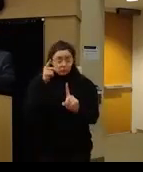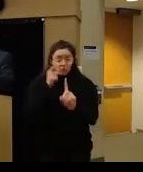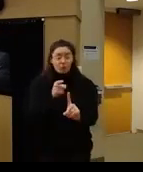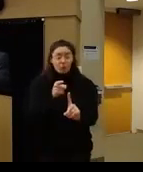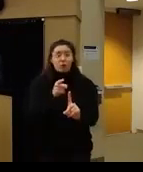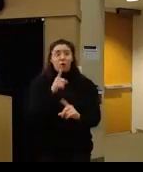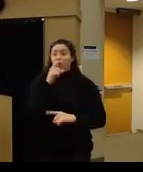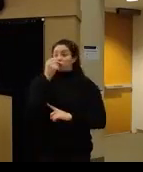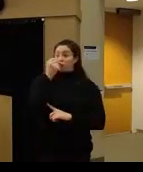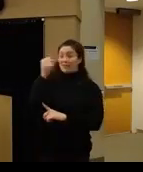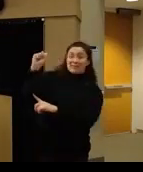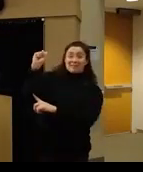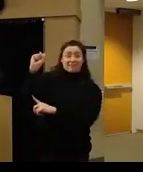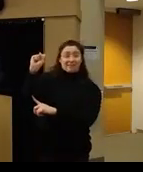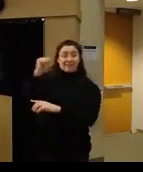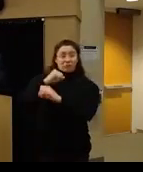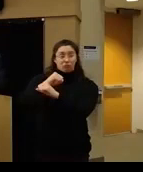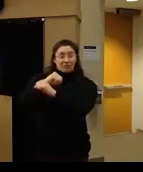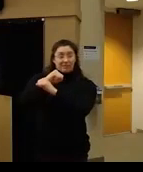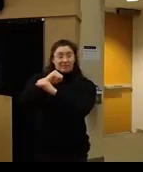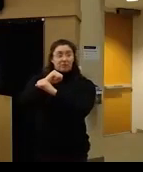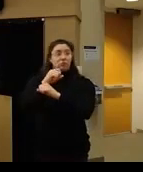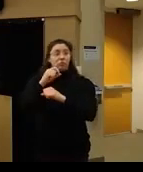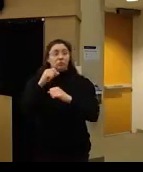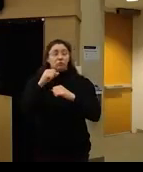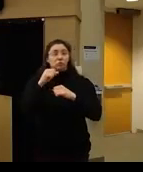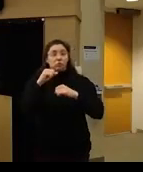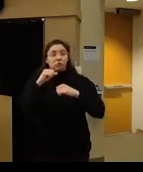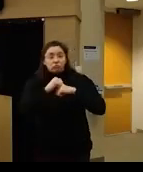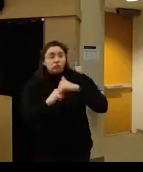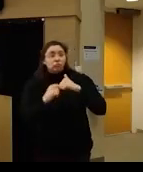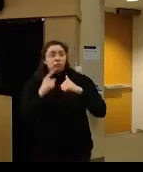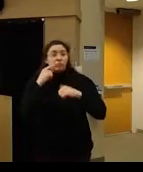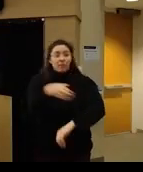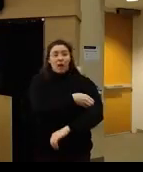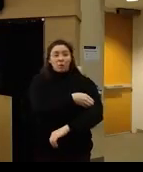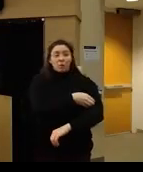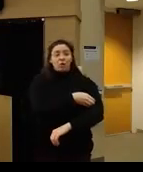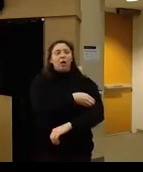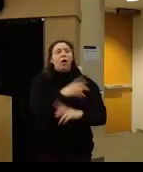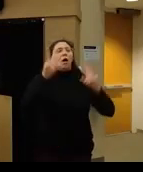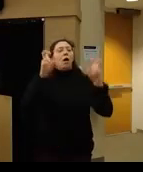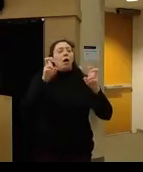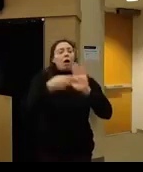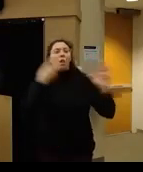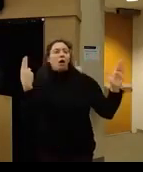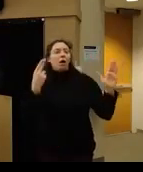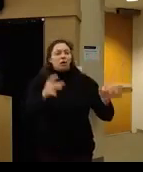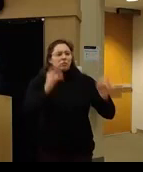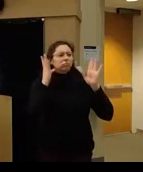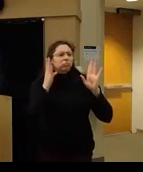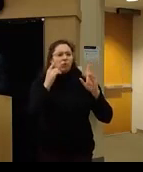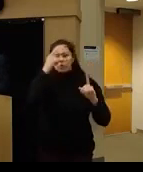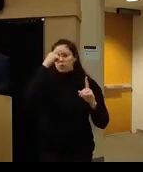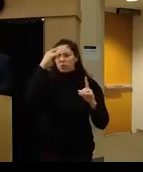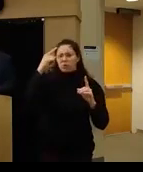that resistance to the power structures can be deed as deviant and pathological right